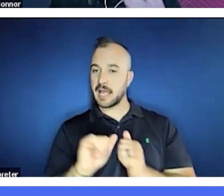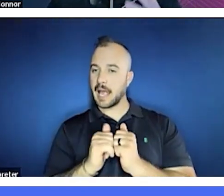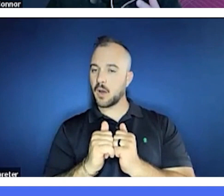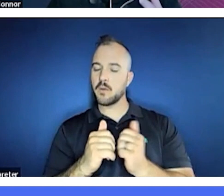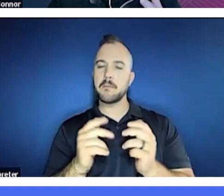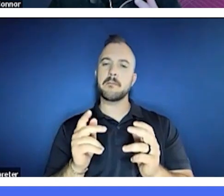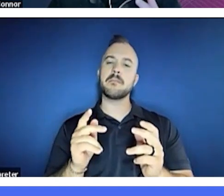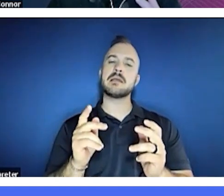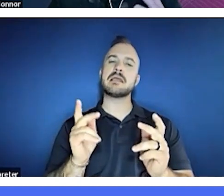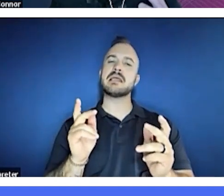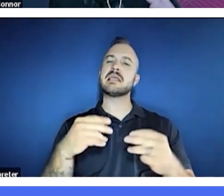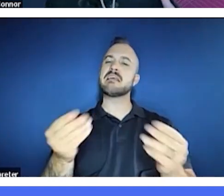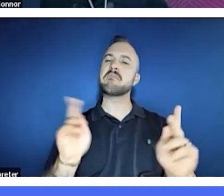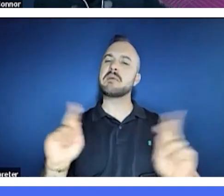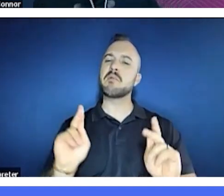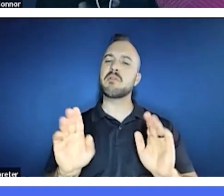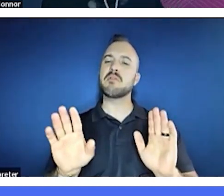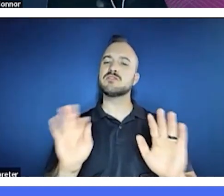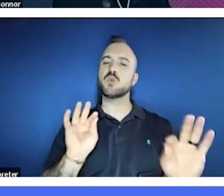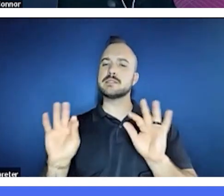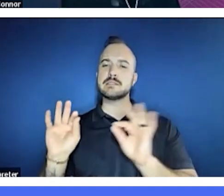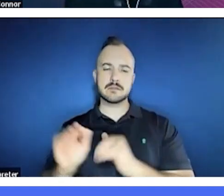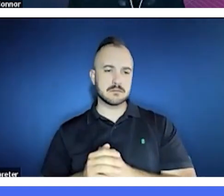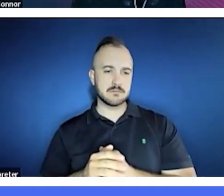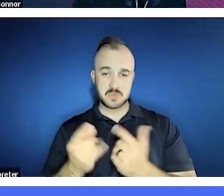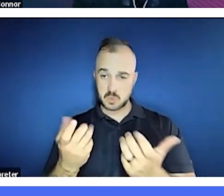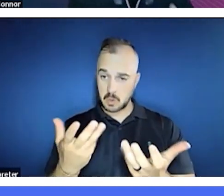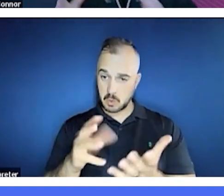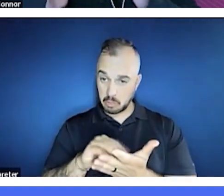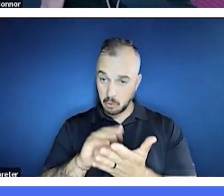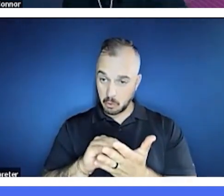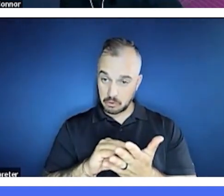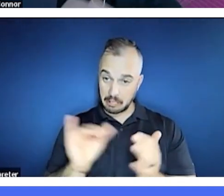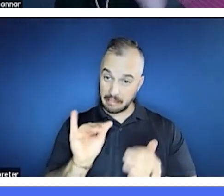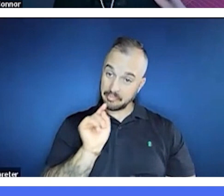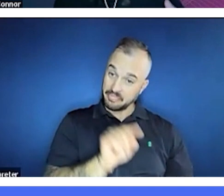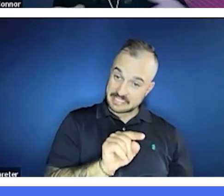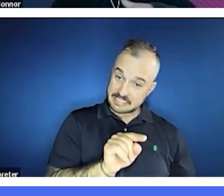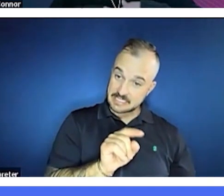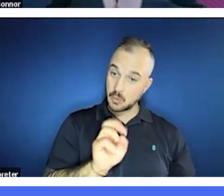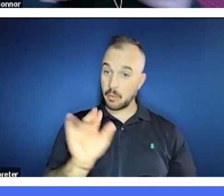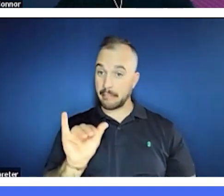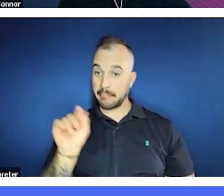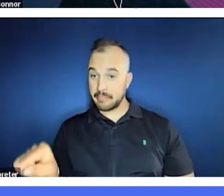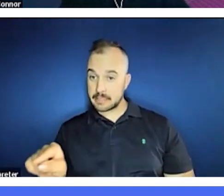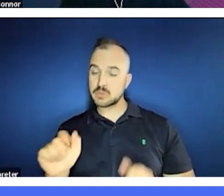Some choice. Do you want to learn this concept in this way or in this way? Or better yet, pick the way you want